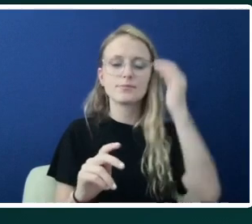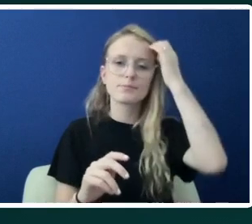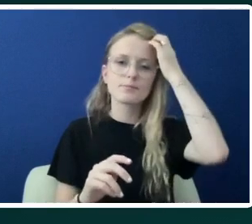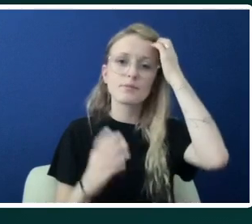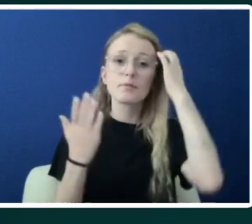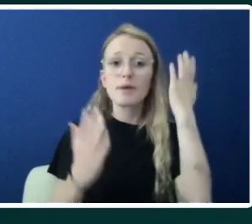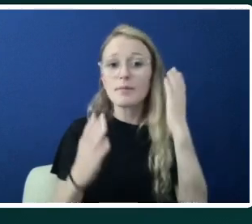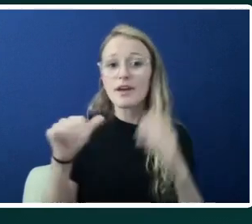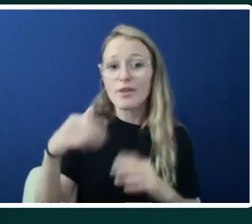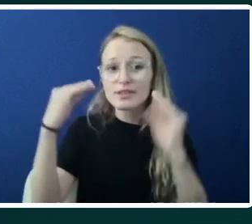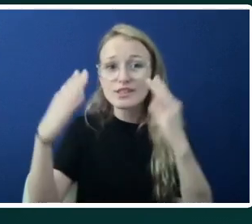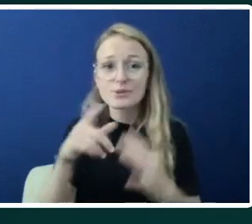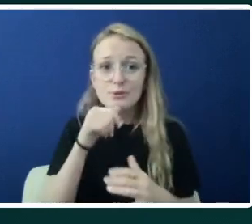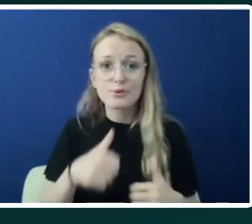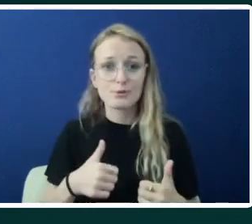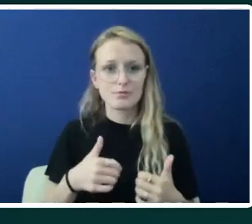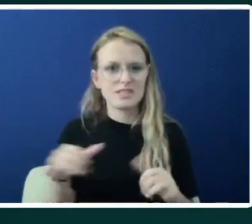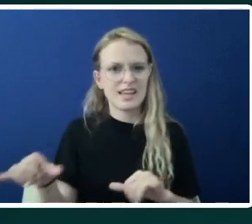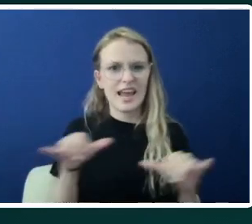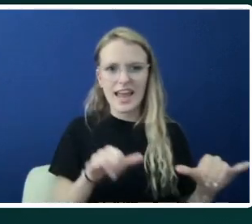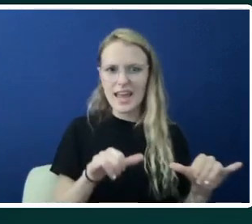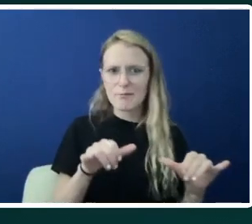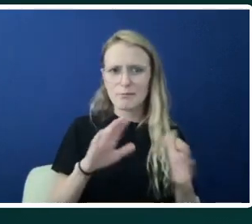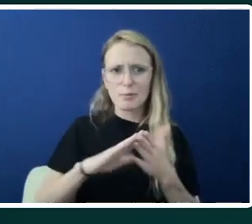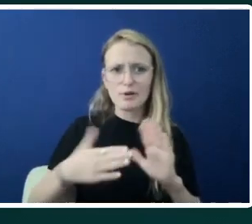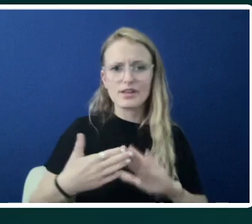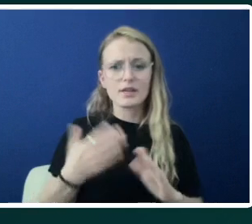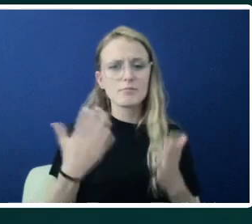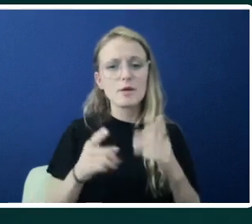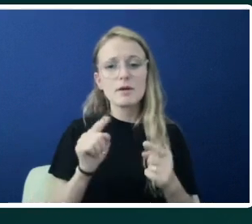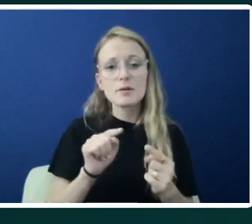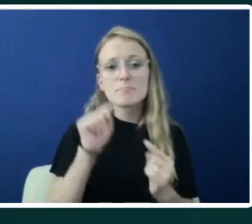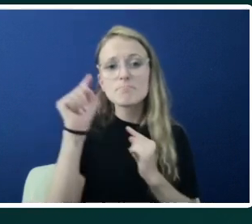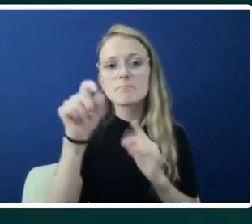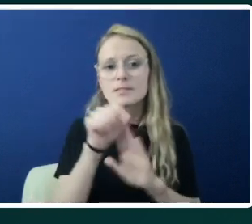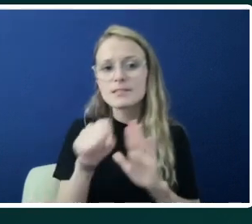or the professional networks that you currently have. There are ways that simply talking to people